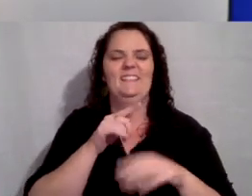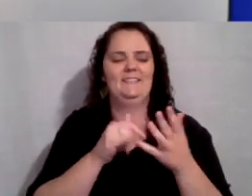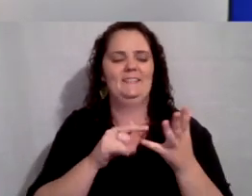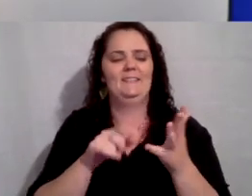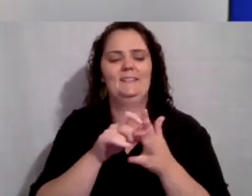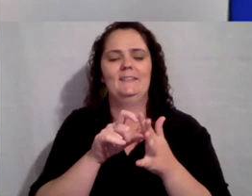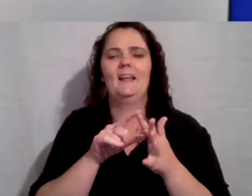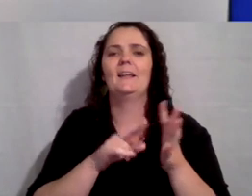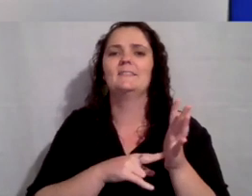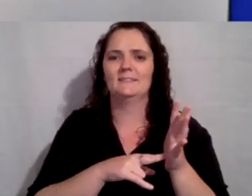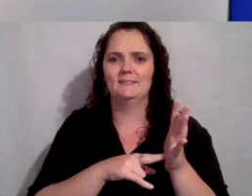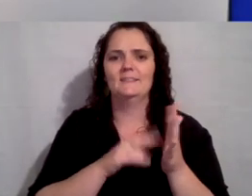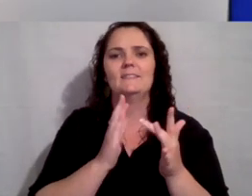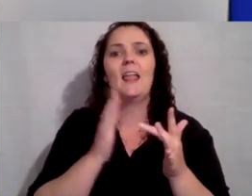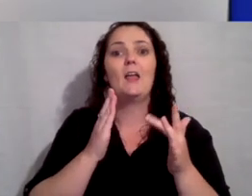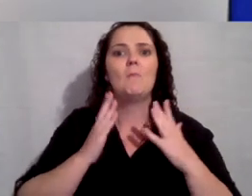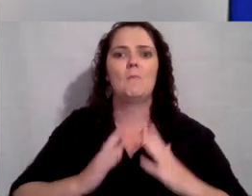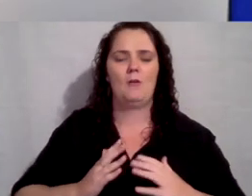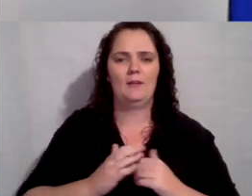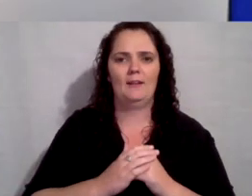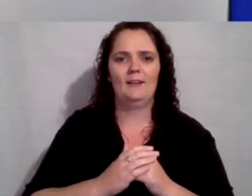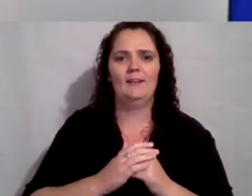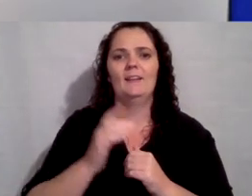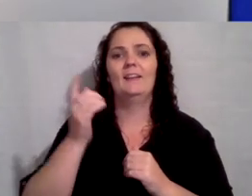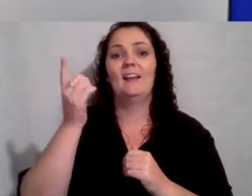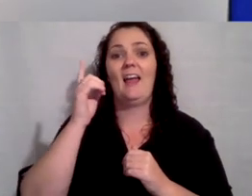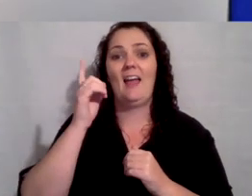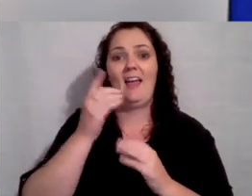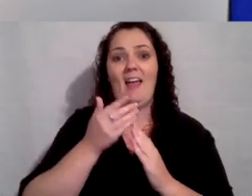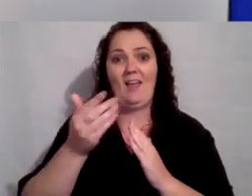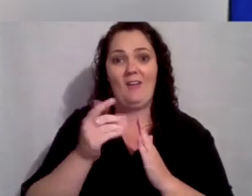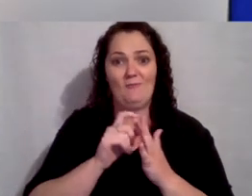Bodies we're really thinking about contemporary life drawing and some of the different methods that we use and some of the